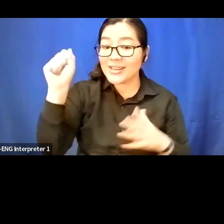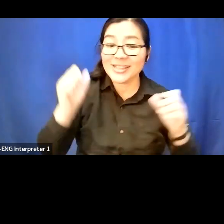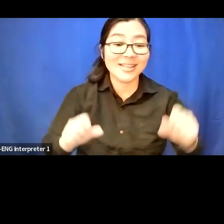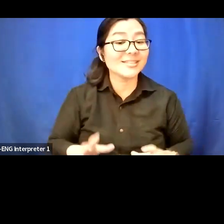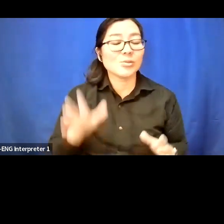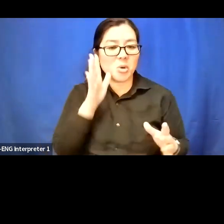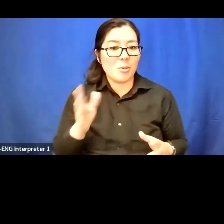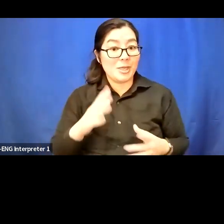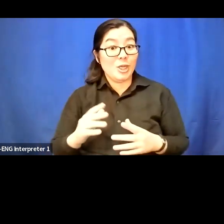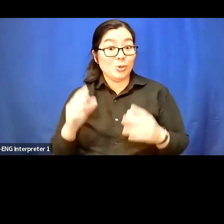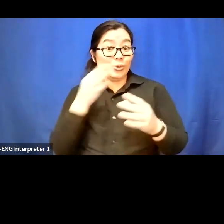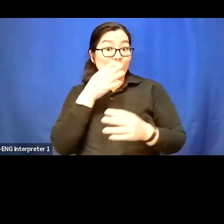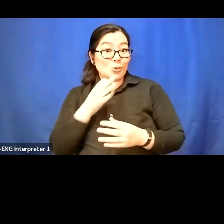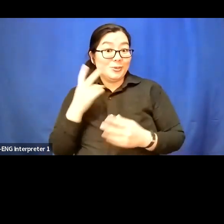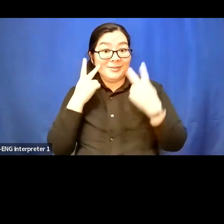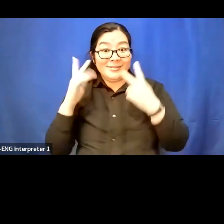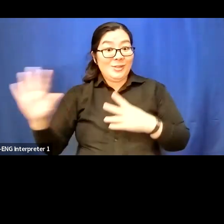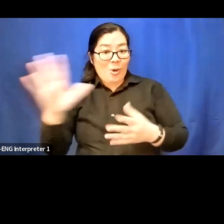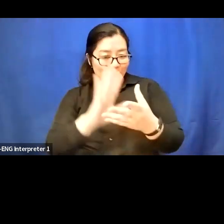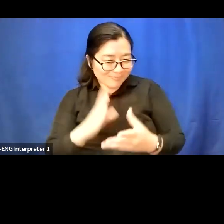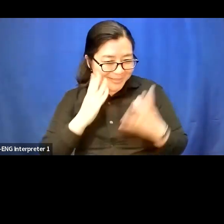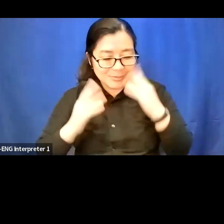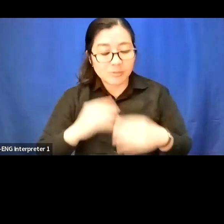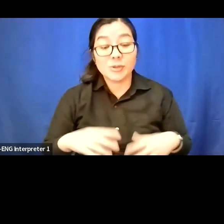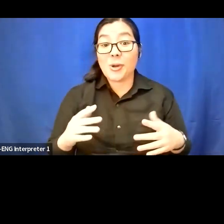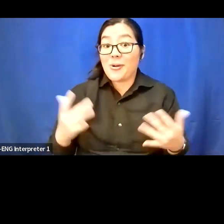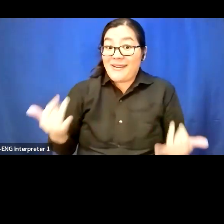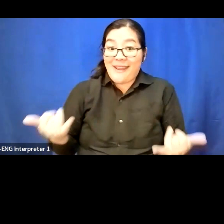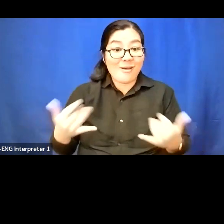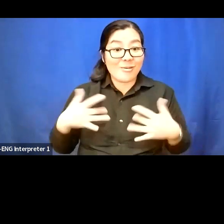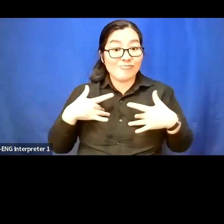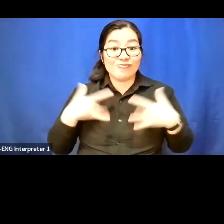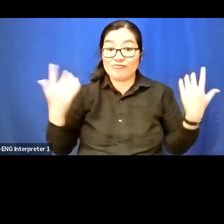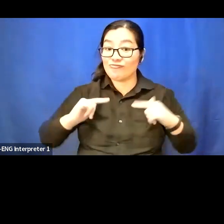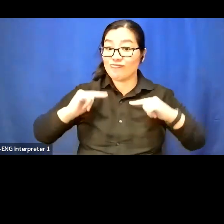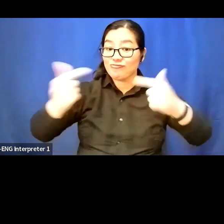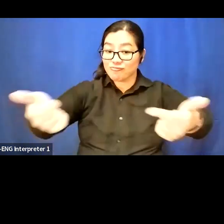So that said, I am delighted to turn things over now to tonight's moderator